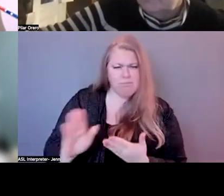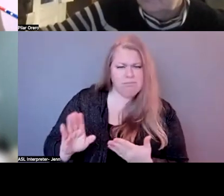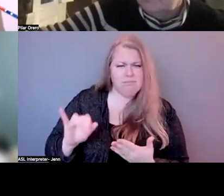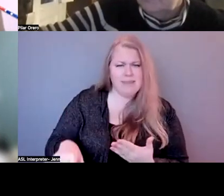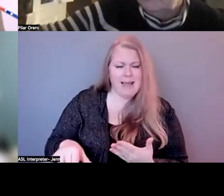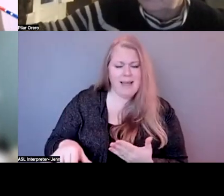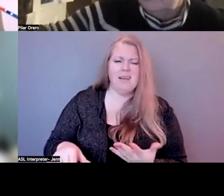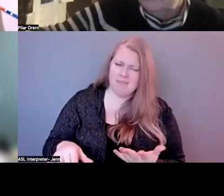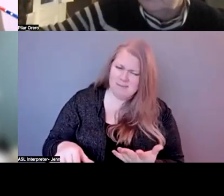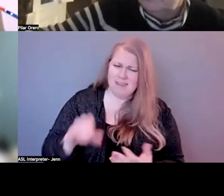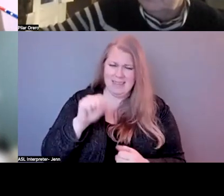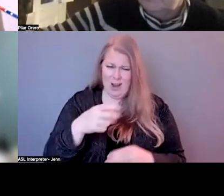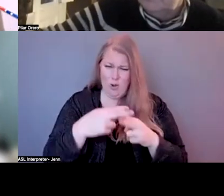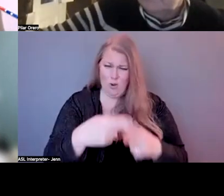can you really call yourself a good designer?